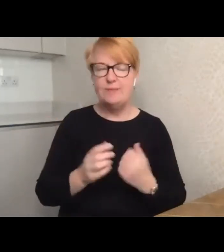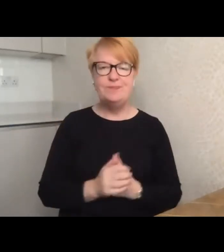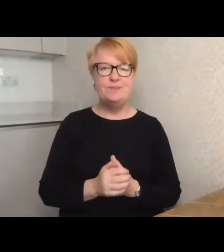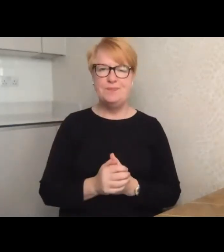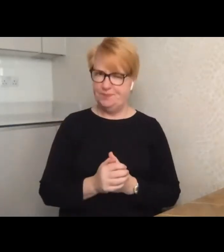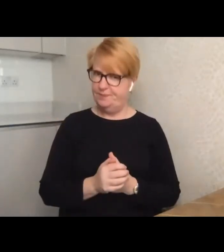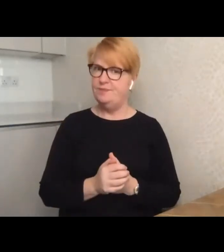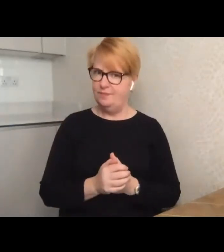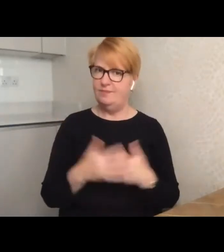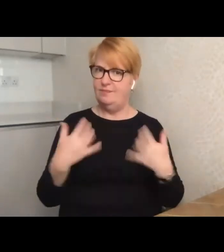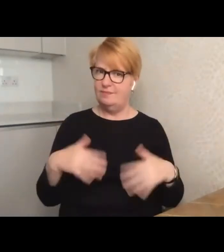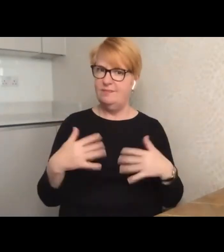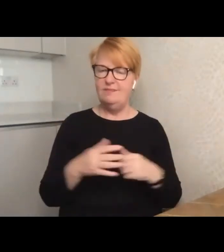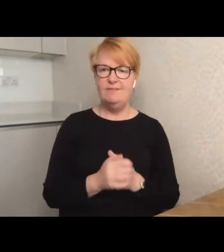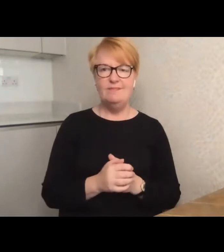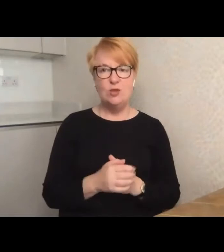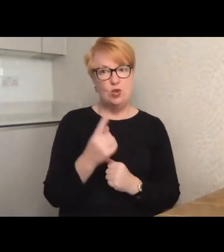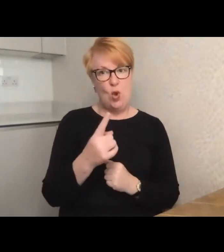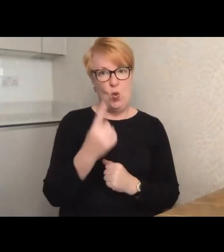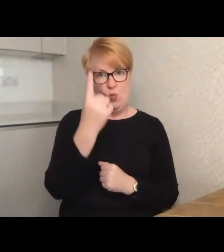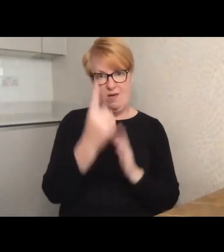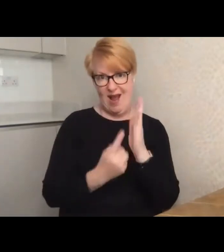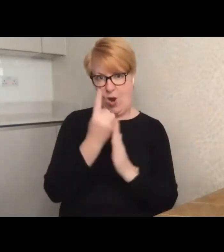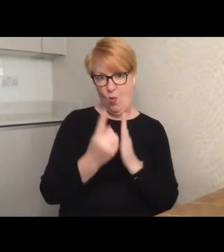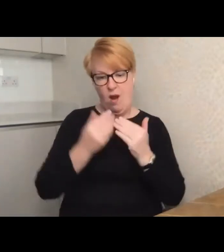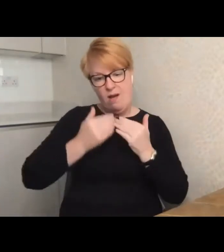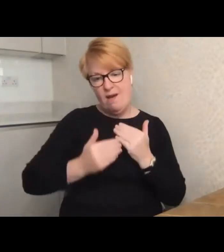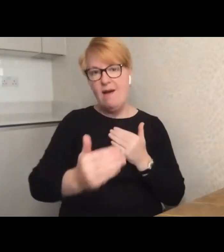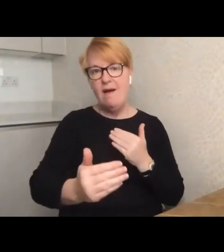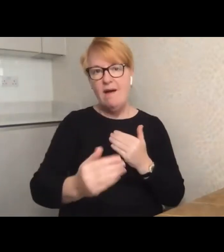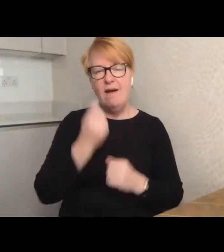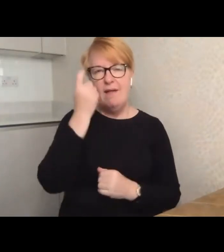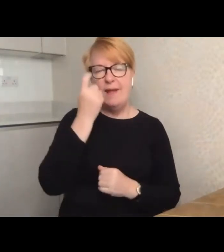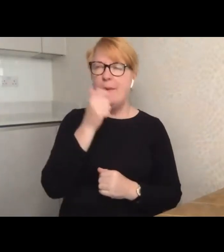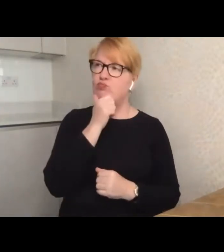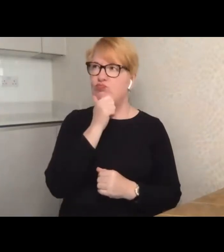we'd like to get a sense of the strategies that we might put in place to try and make this happen.